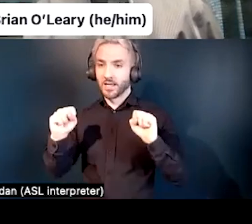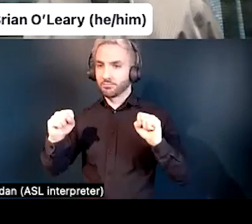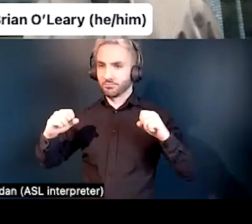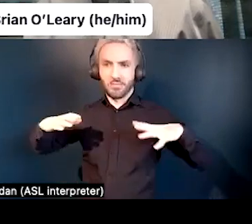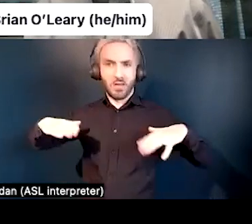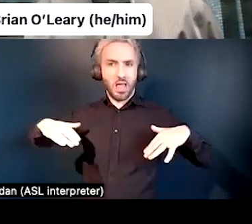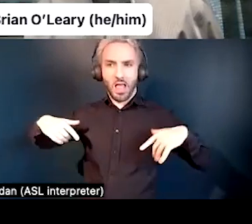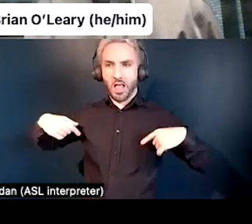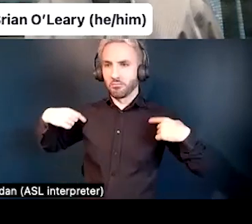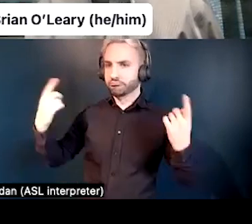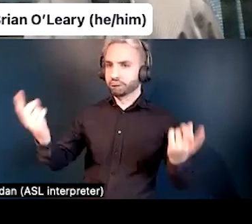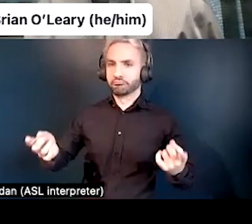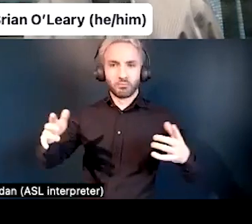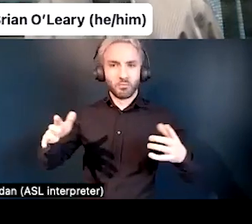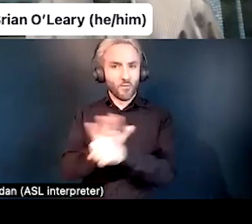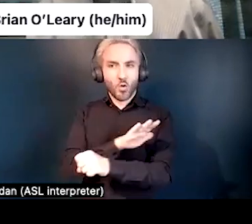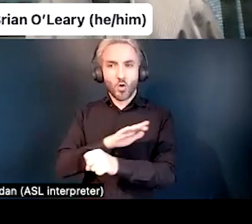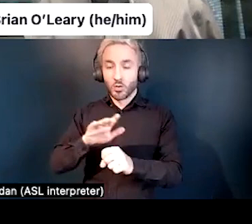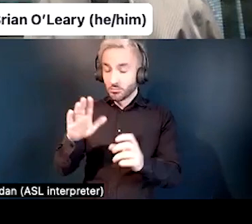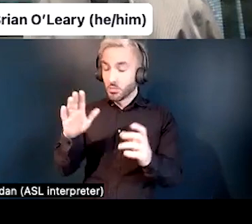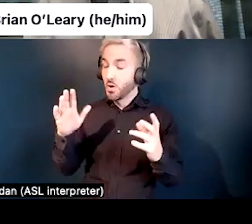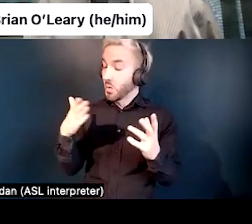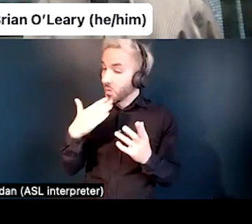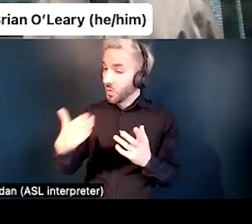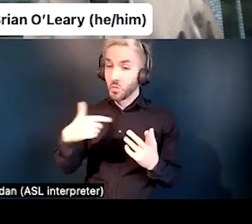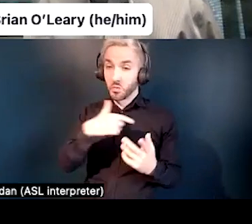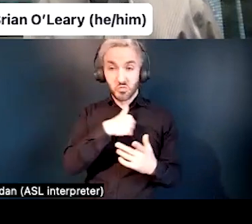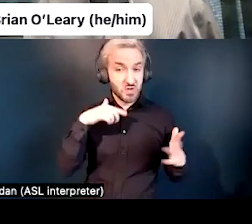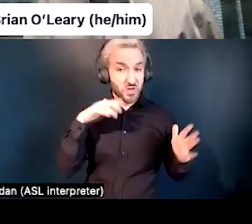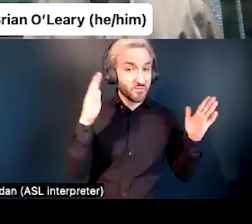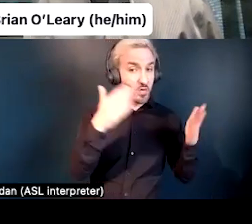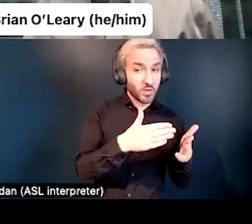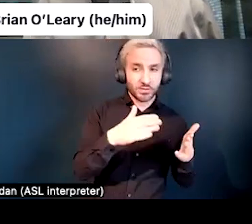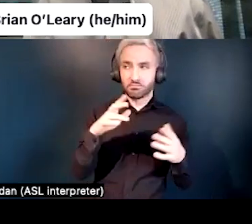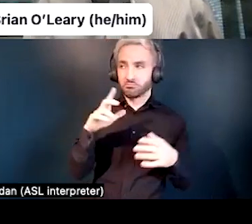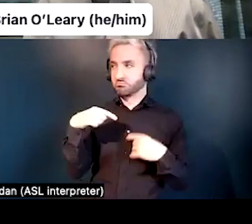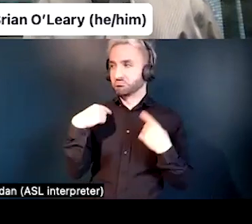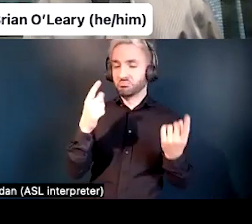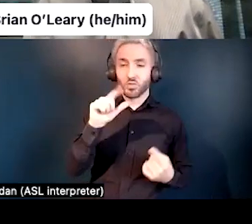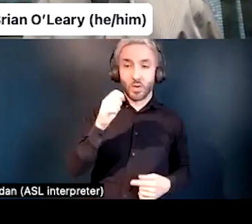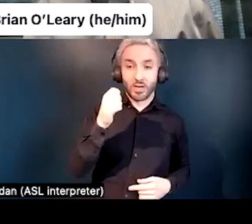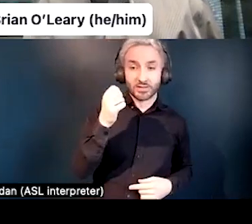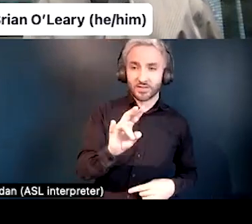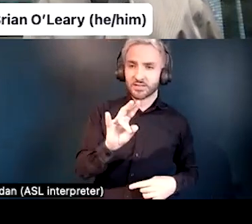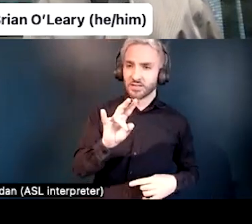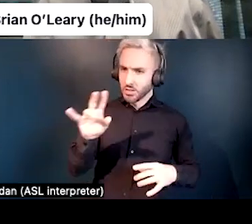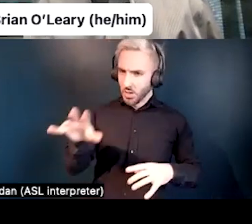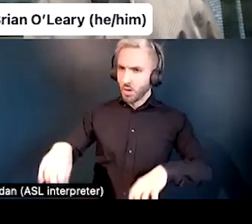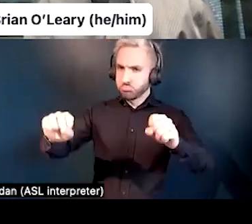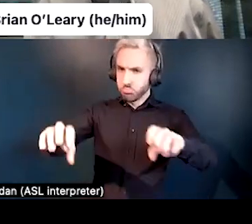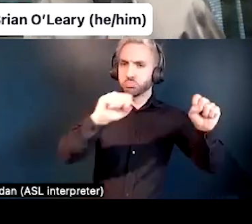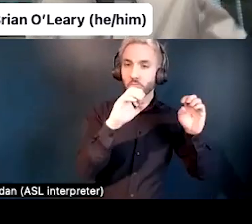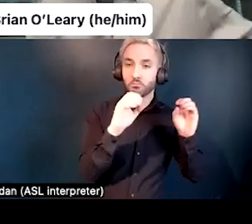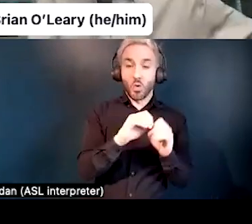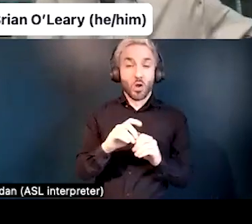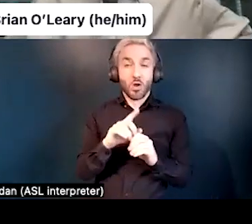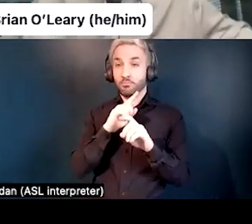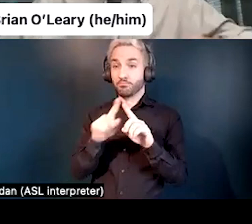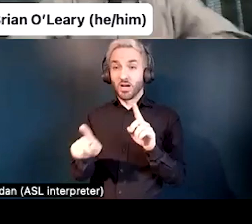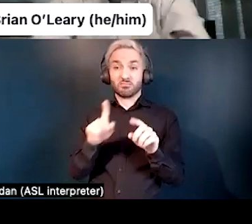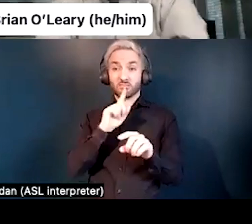it. It's been a real focus for us since 2017. But the reality is that North American market